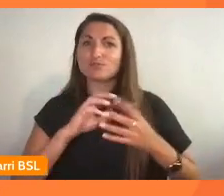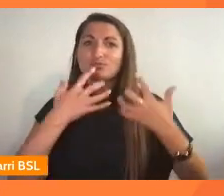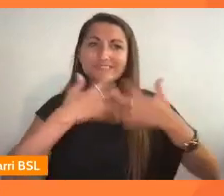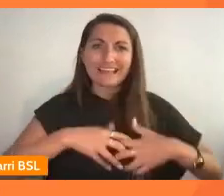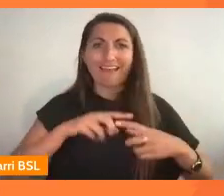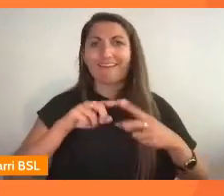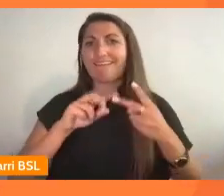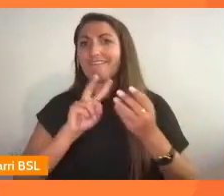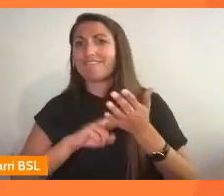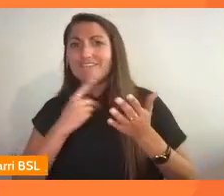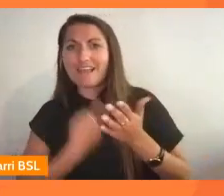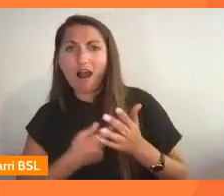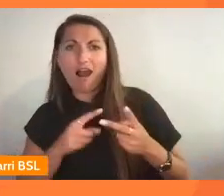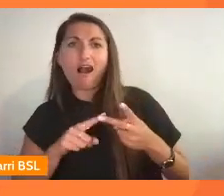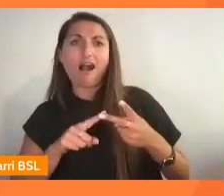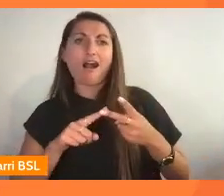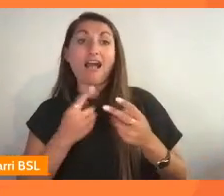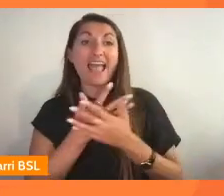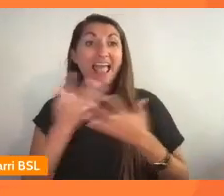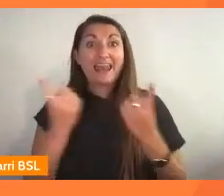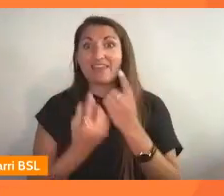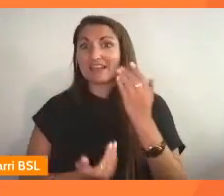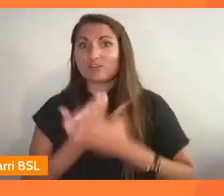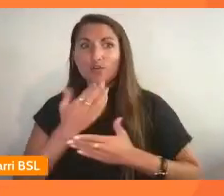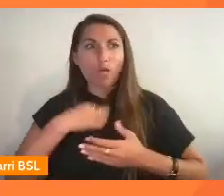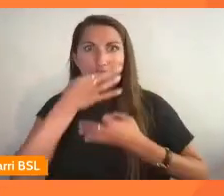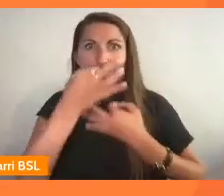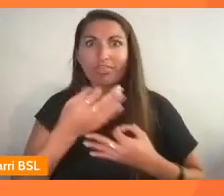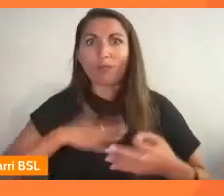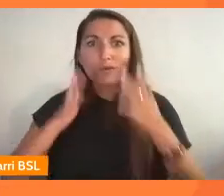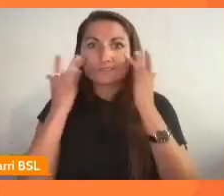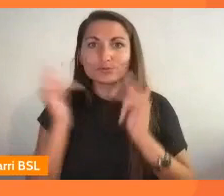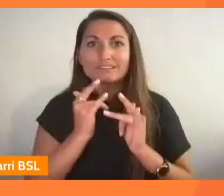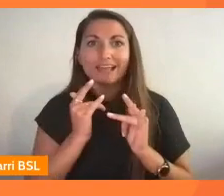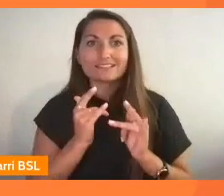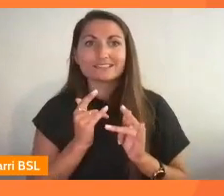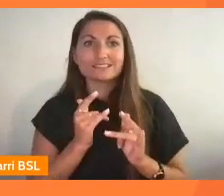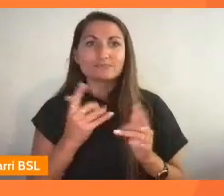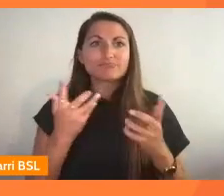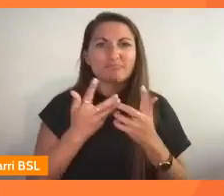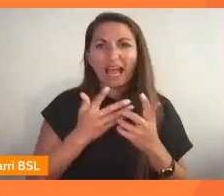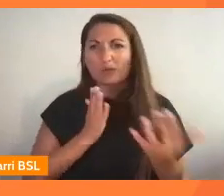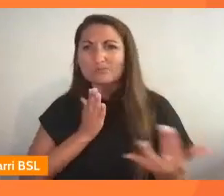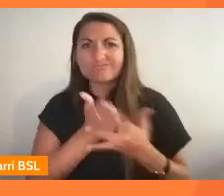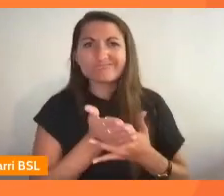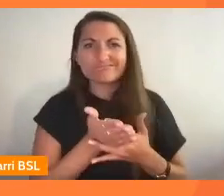and anything new I will be there, testing it out and seeing how I can break it.